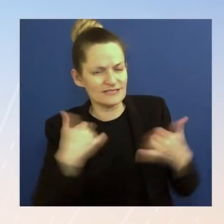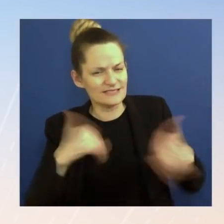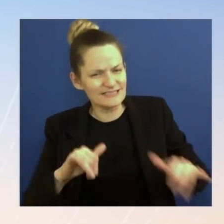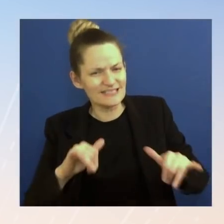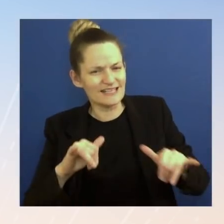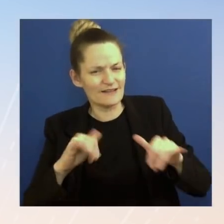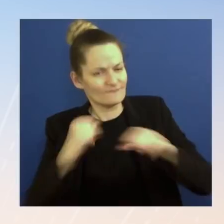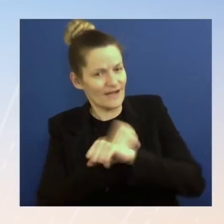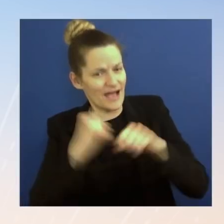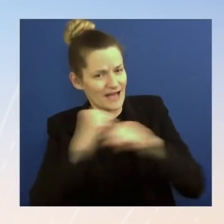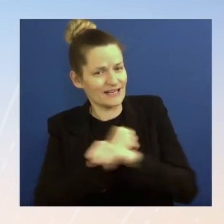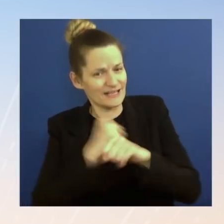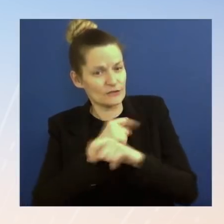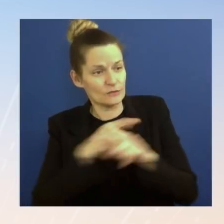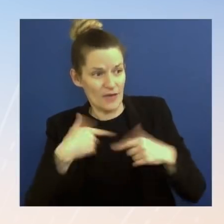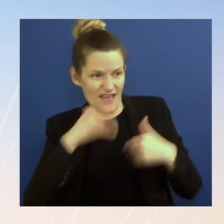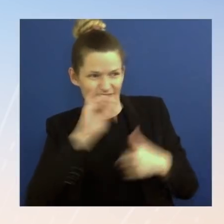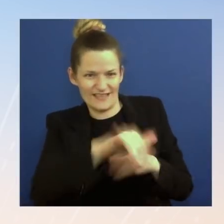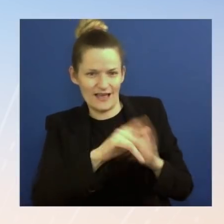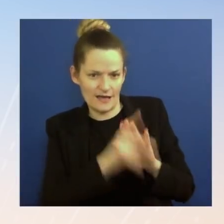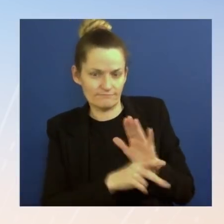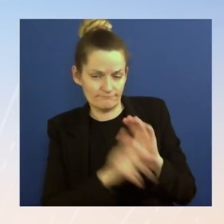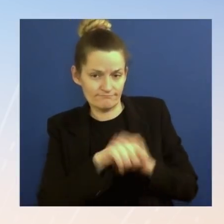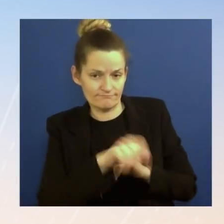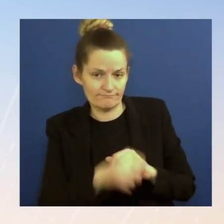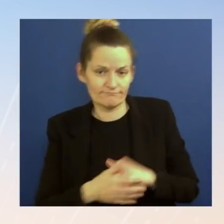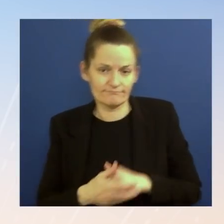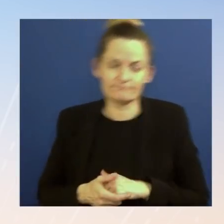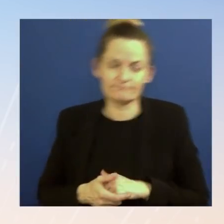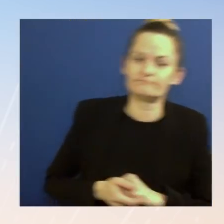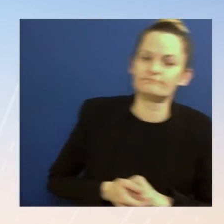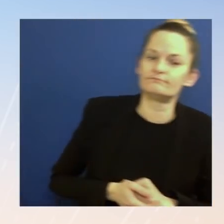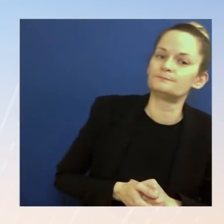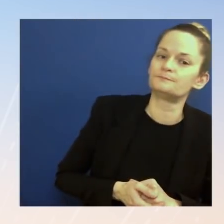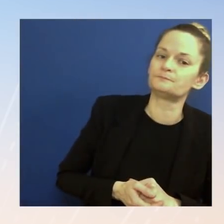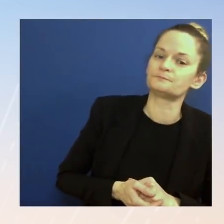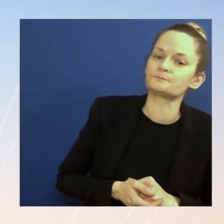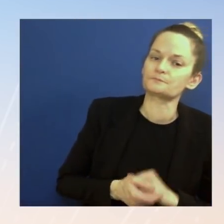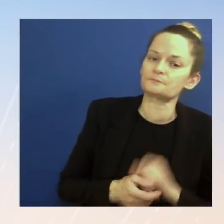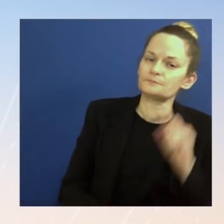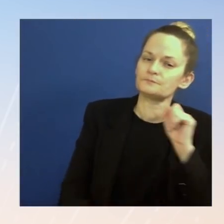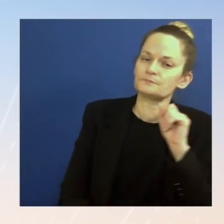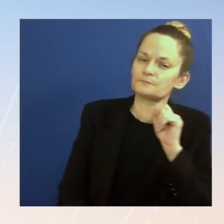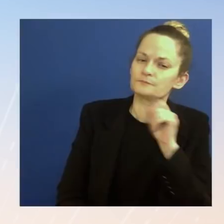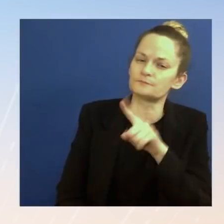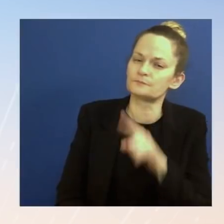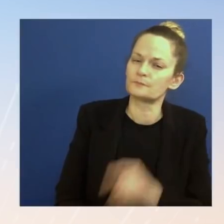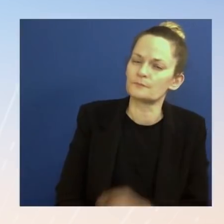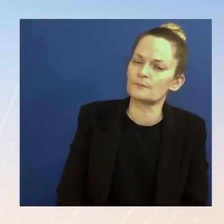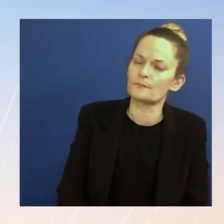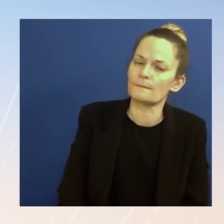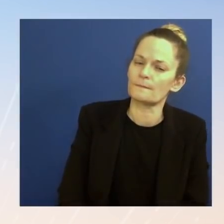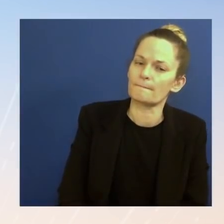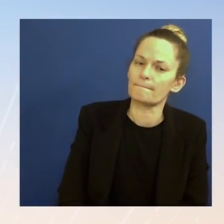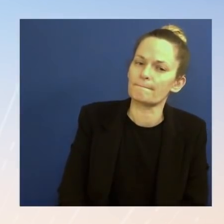The Press: Jen, is there any reason why you have not condemned racism against Africans in Ukraine? I understand that Ukrainians are the victims here;